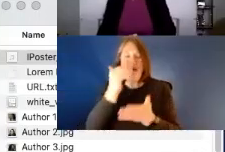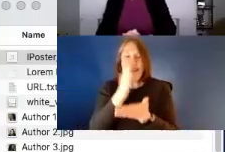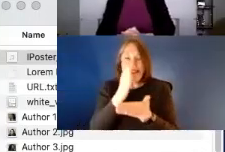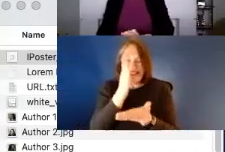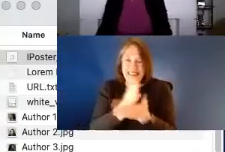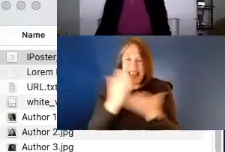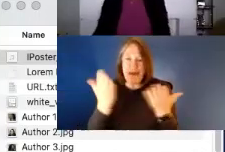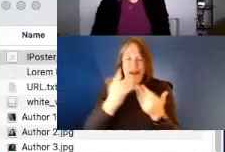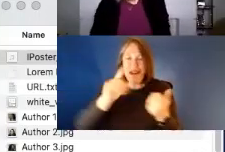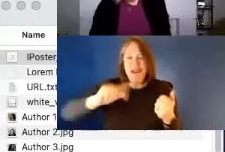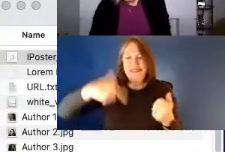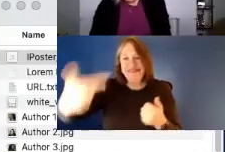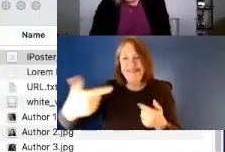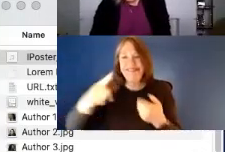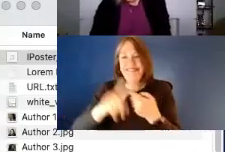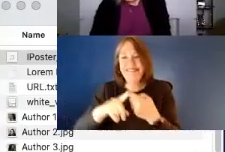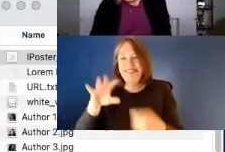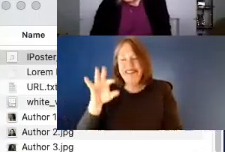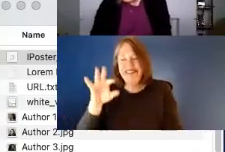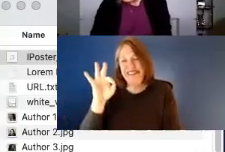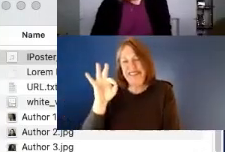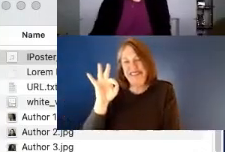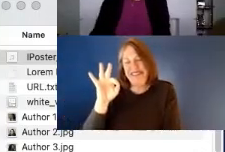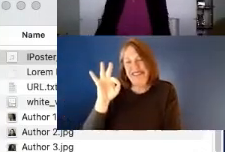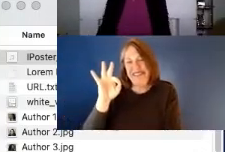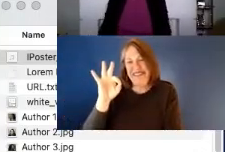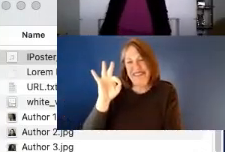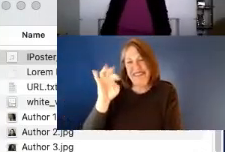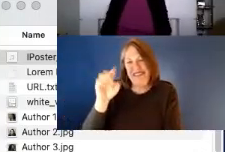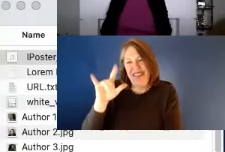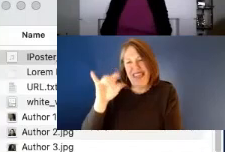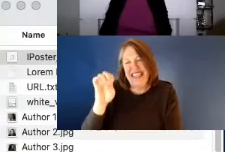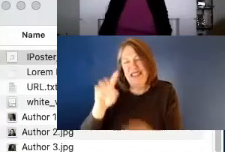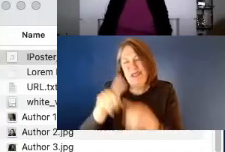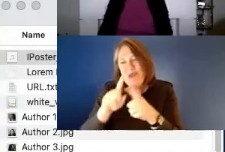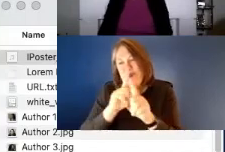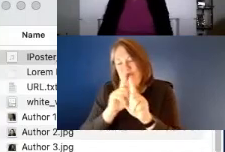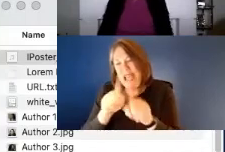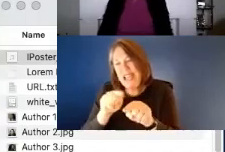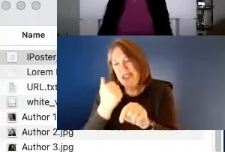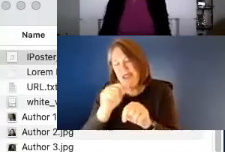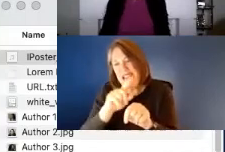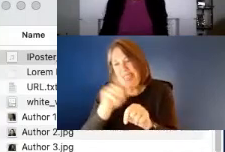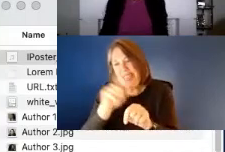things back over to to you to answer 07:26:05 any questions that you might have.